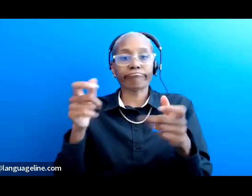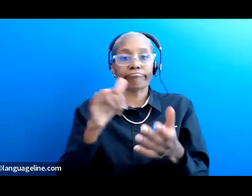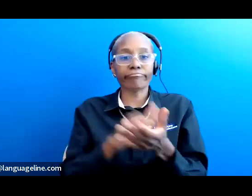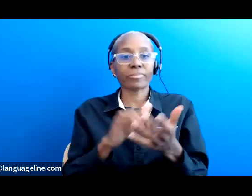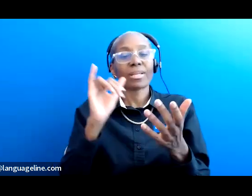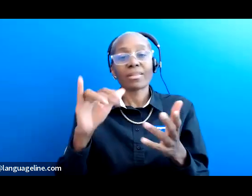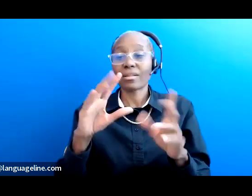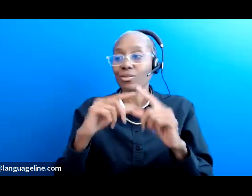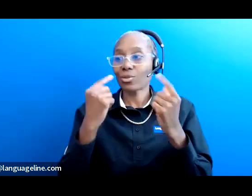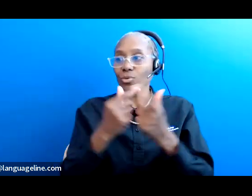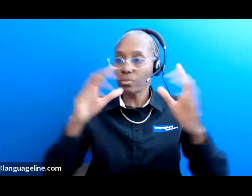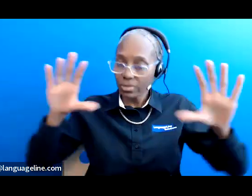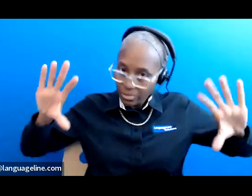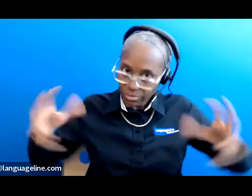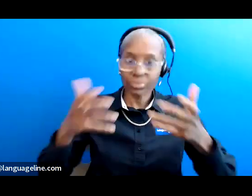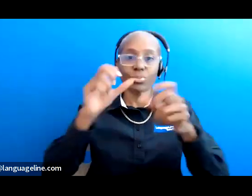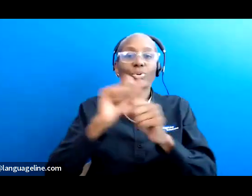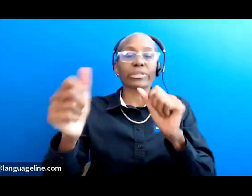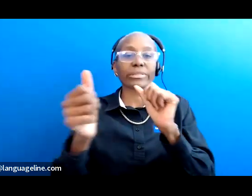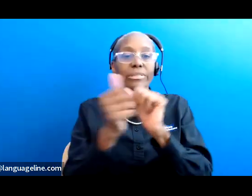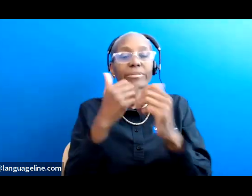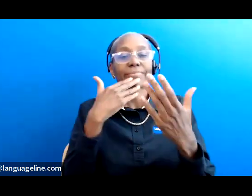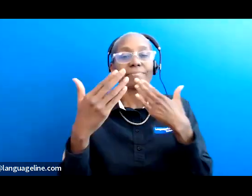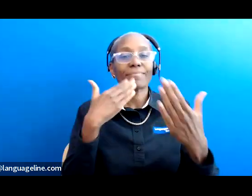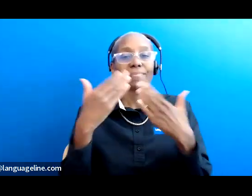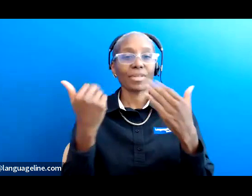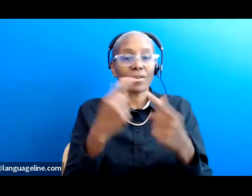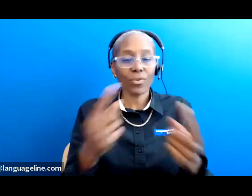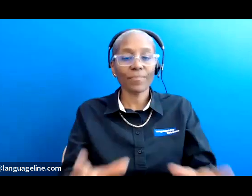It's a group effort and we're all working together. So thank you to everyone for that.